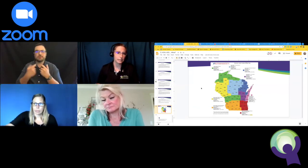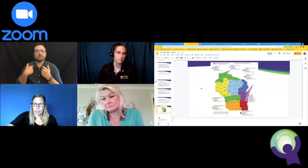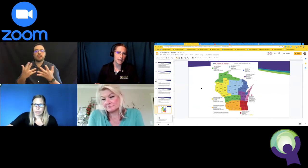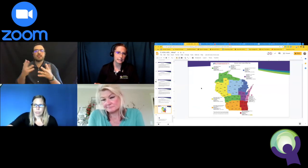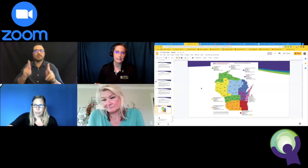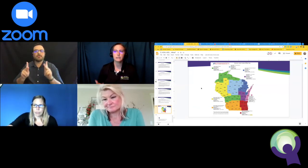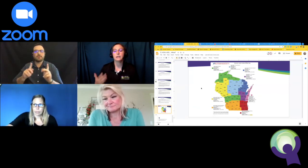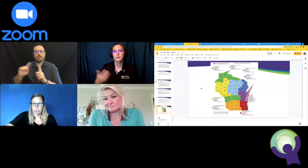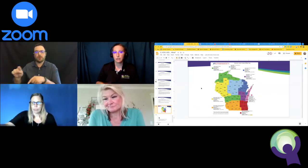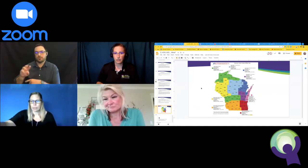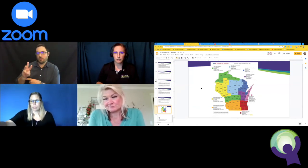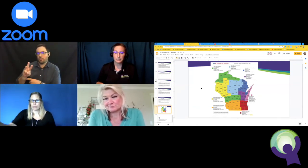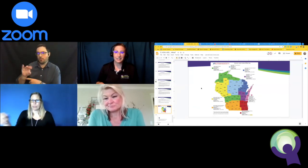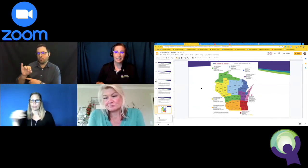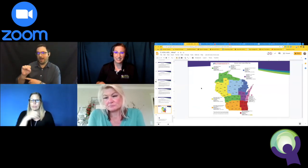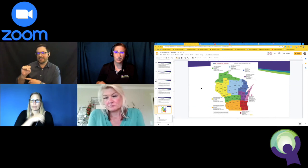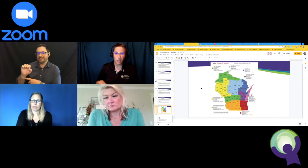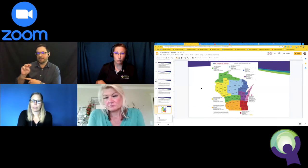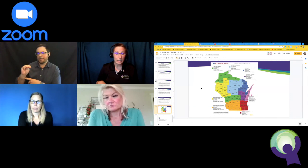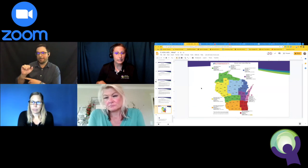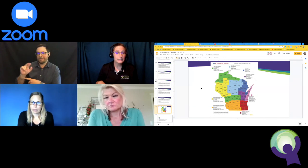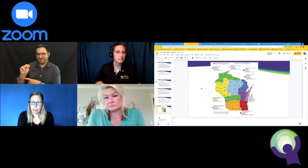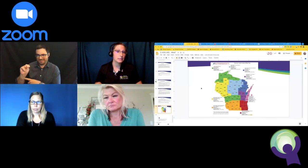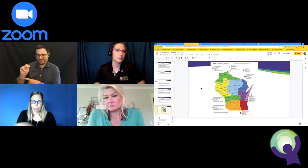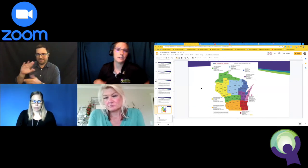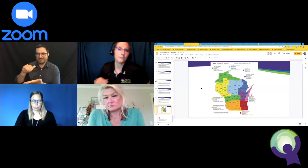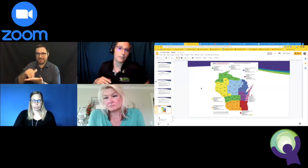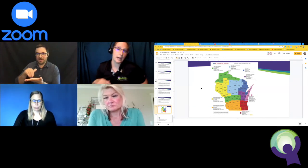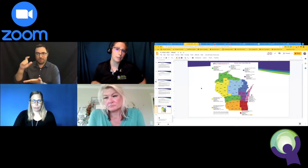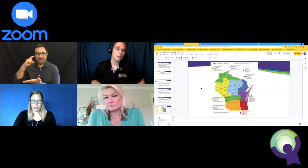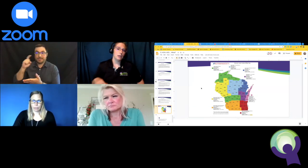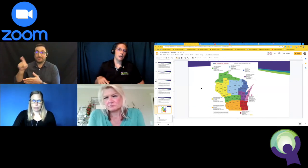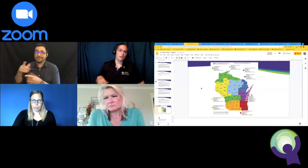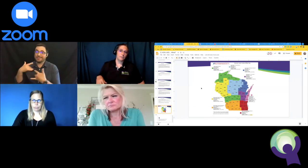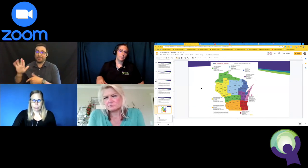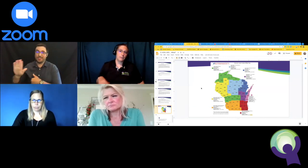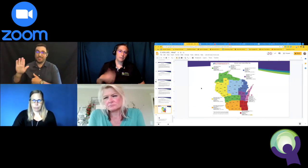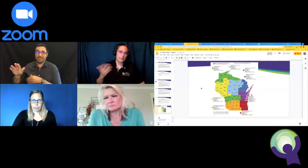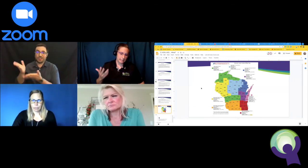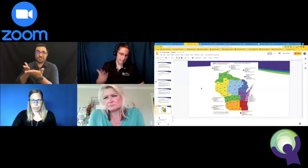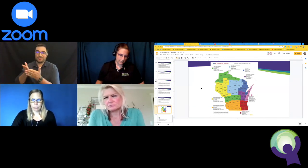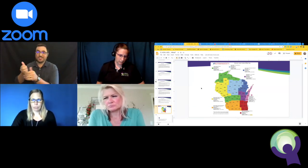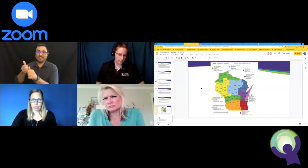Madison understand there is a long wait list typically for them you might be able to get a diagnosis through